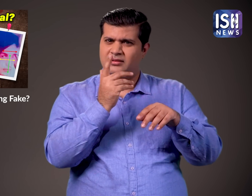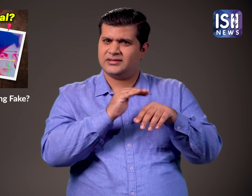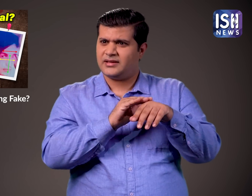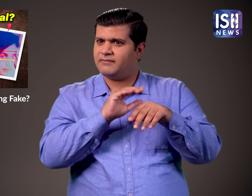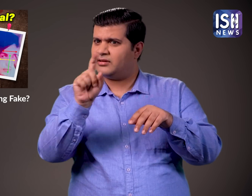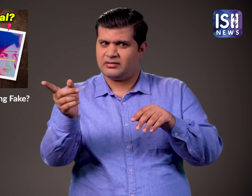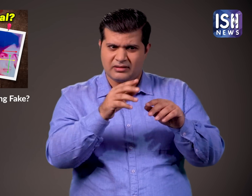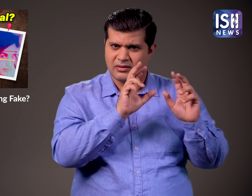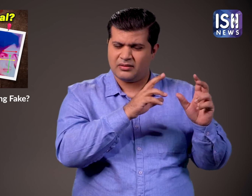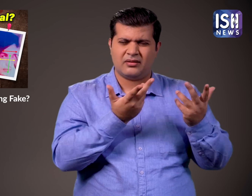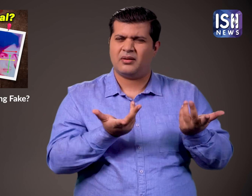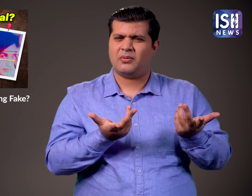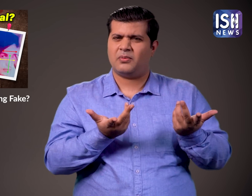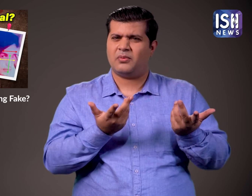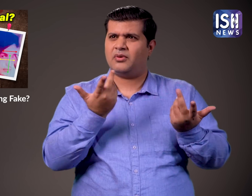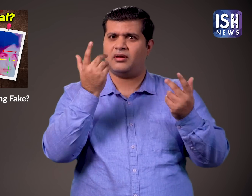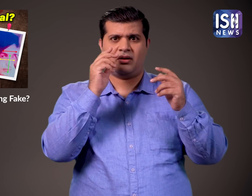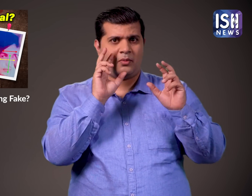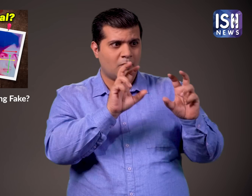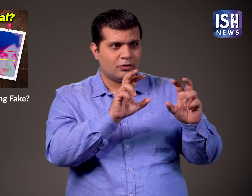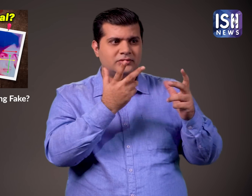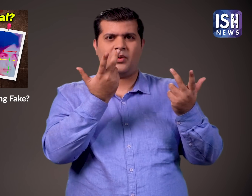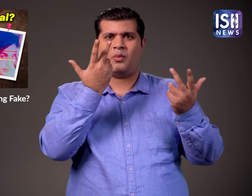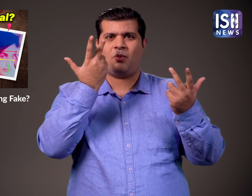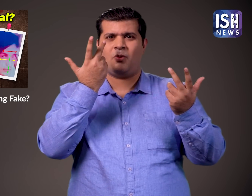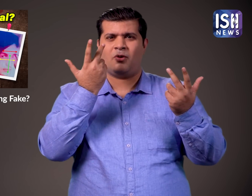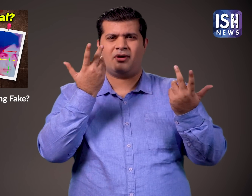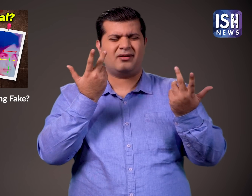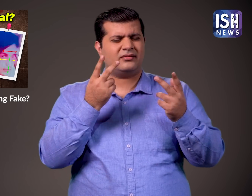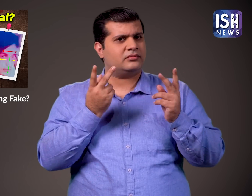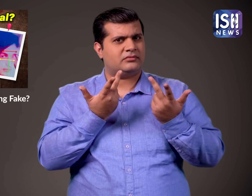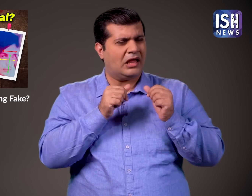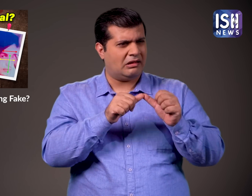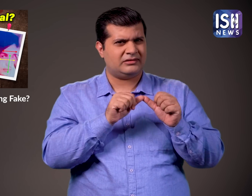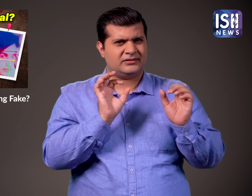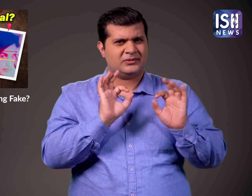Was the staff instructed to look after saif? No answers!